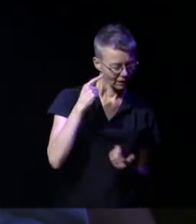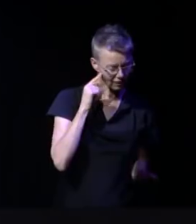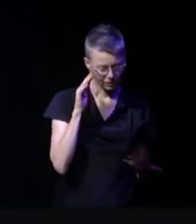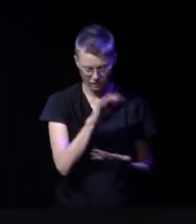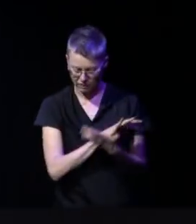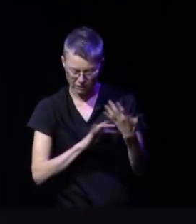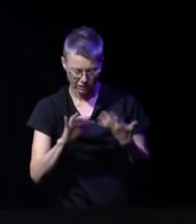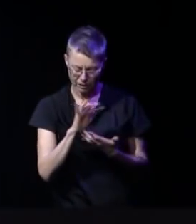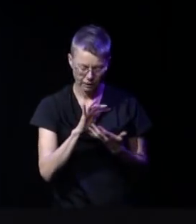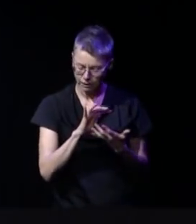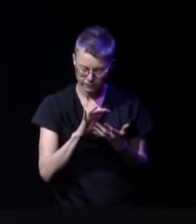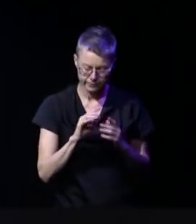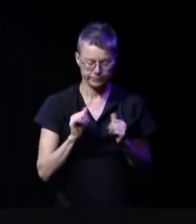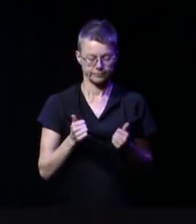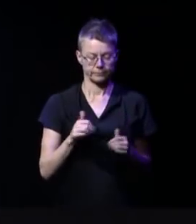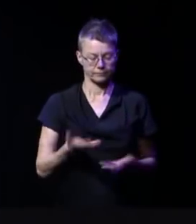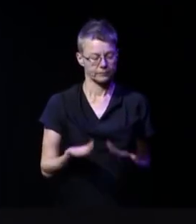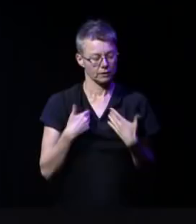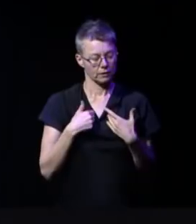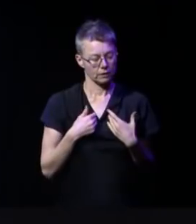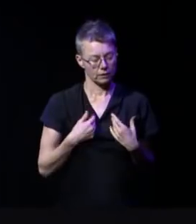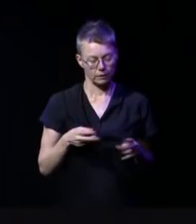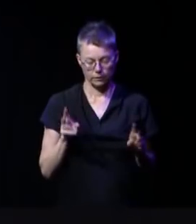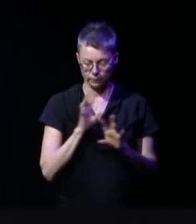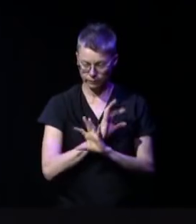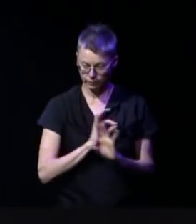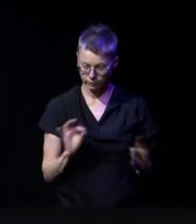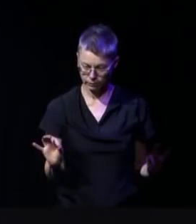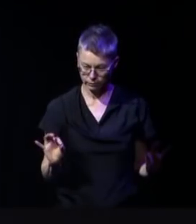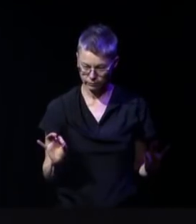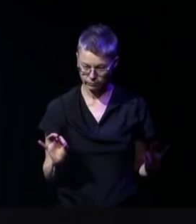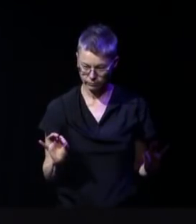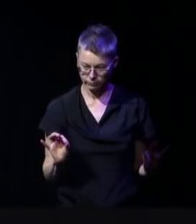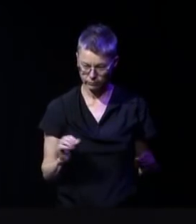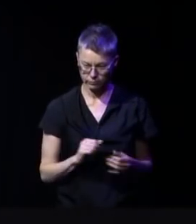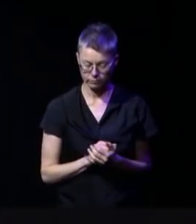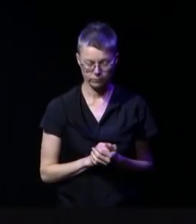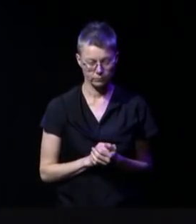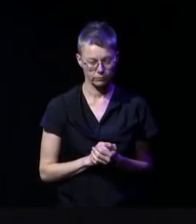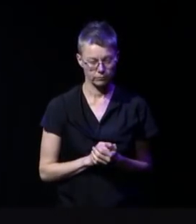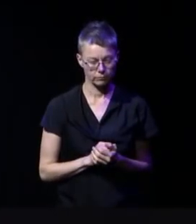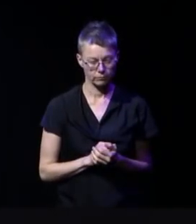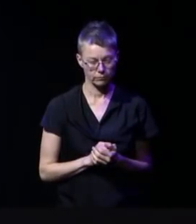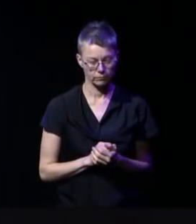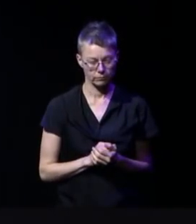We are ushered into peace. Because isn't that what is so often taken away by a culture